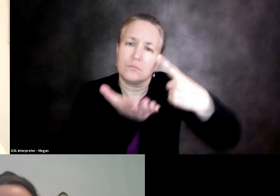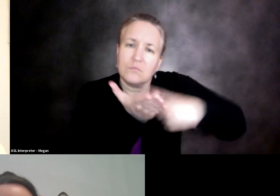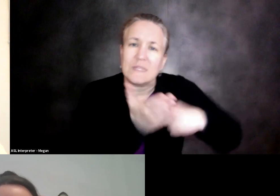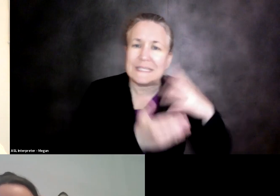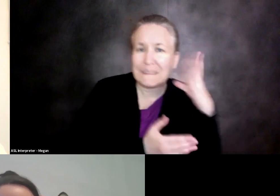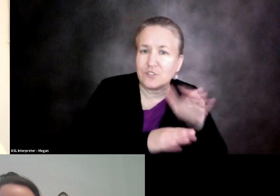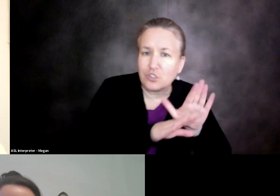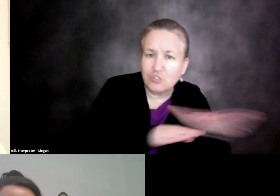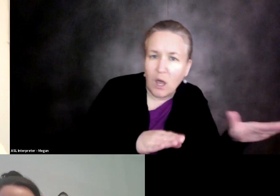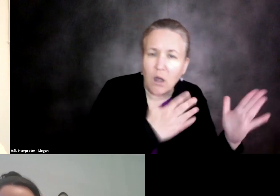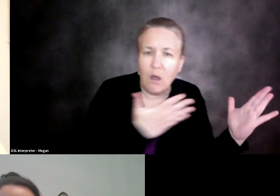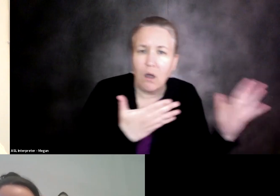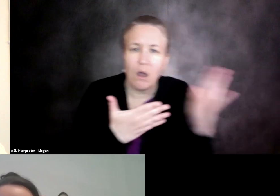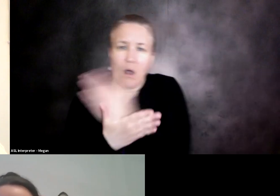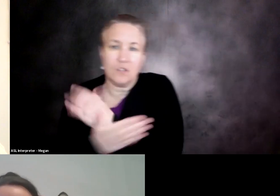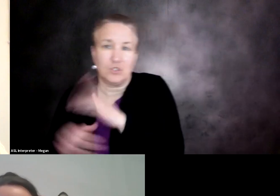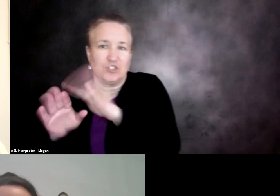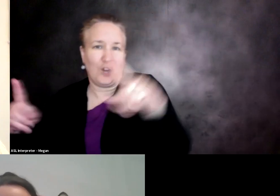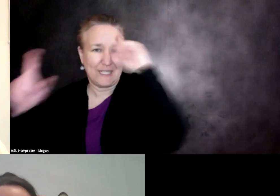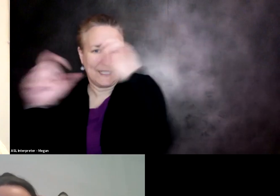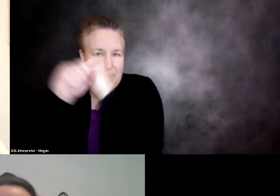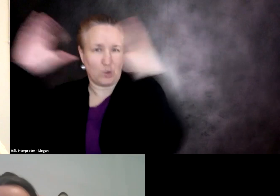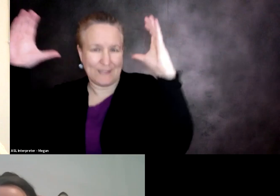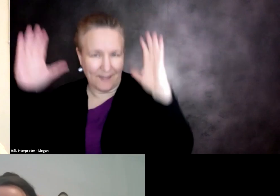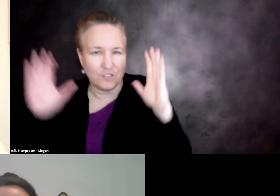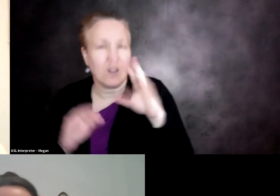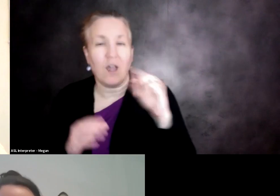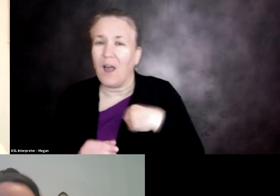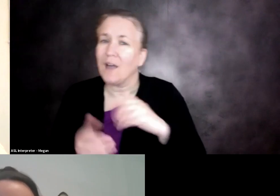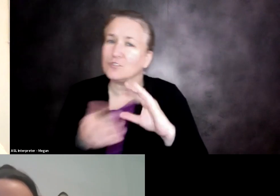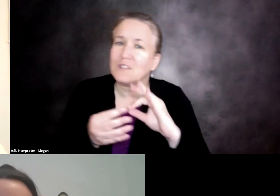to conceptualizations of childhood. And I have to say, that the first question I have for you